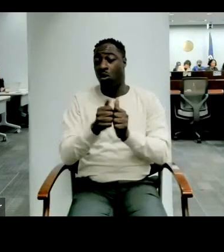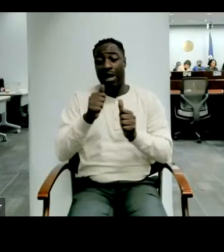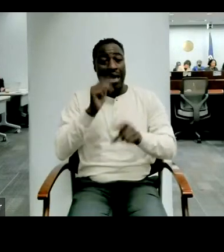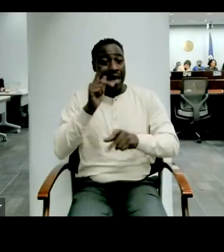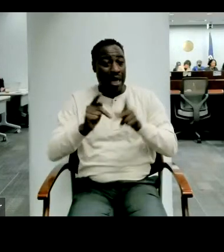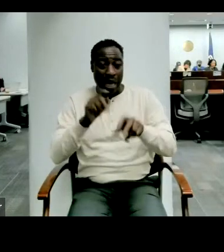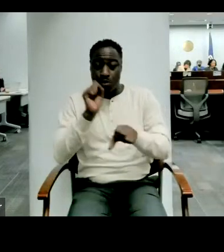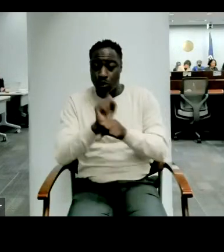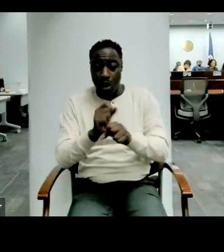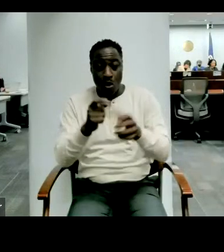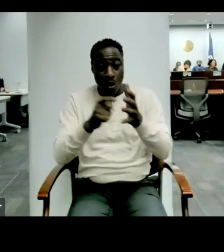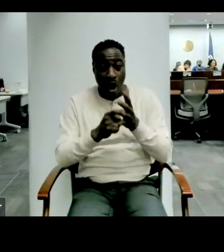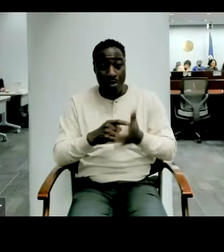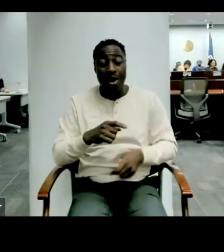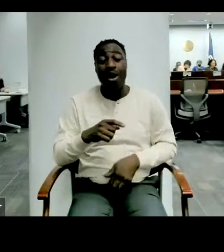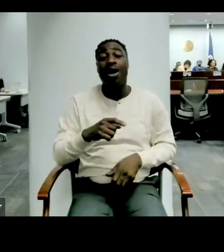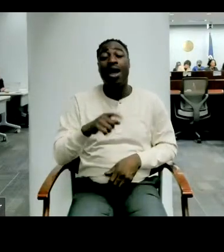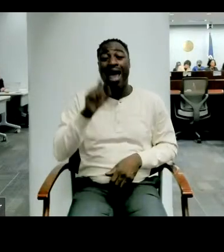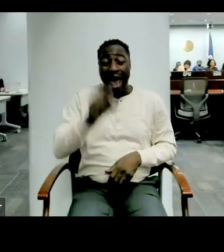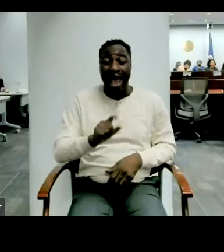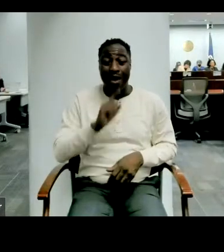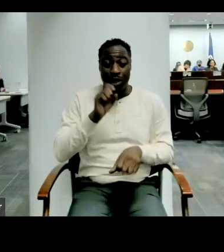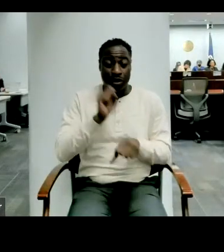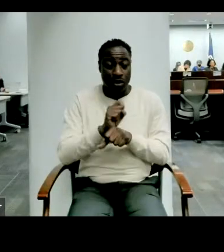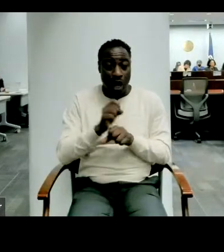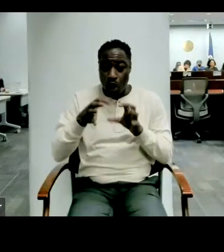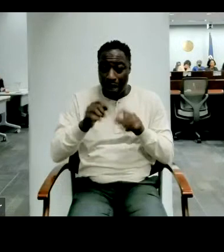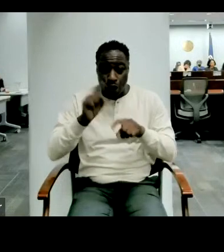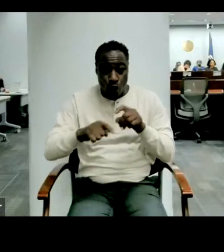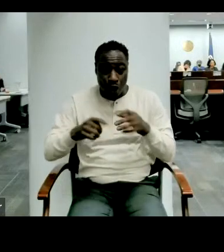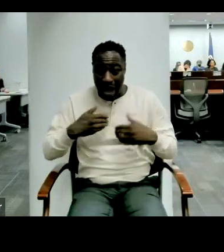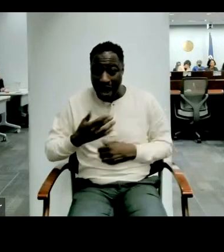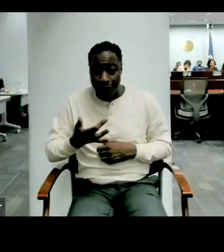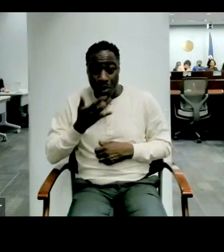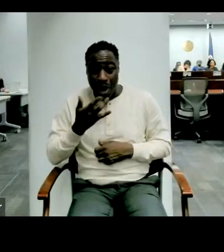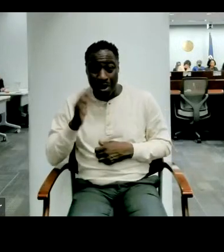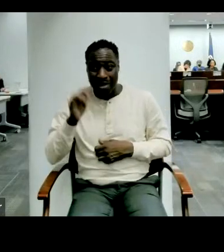requirement it has to be job related, right. You can't have a preference that is unjustifiable.